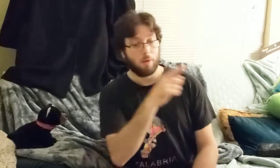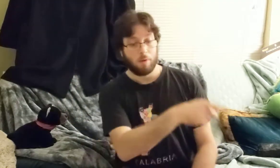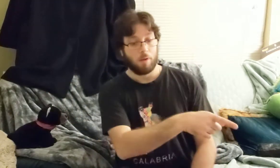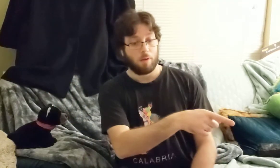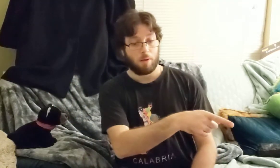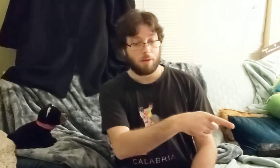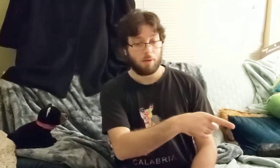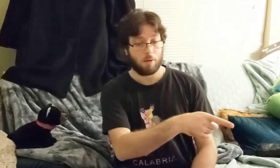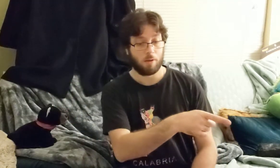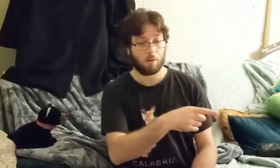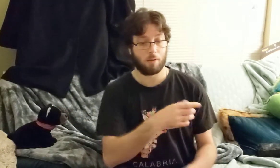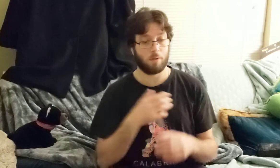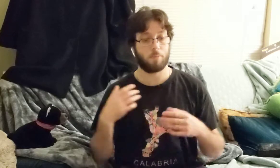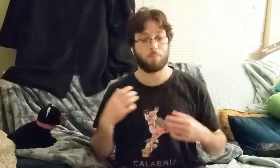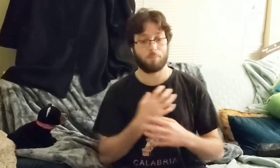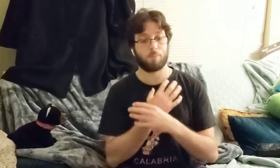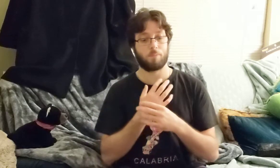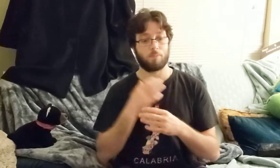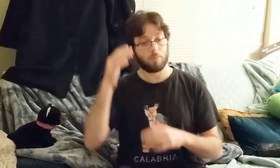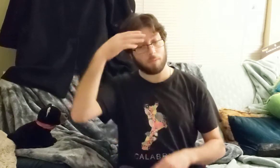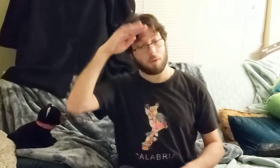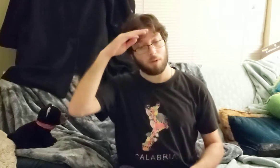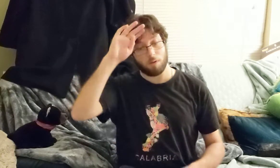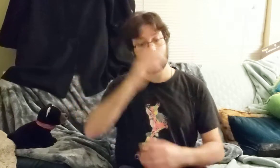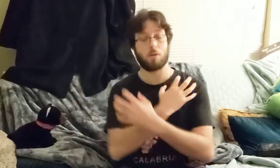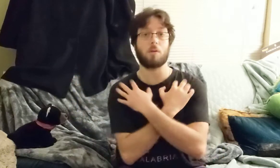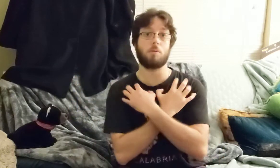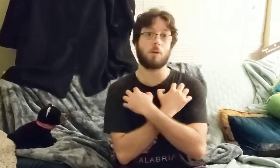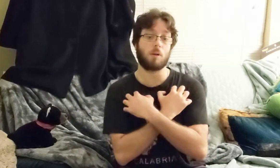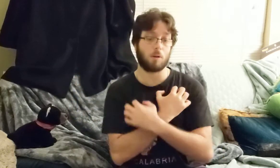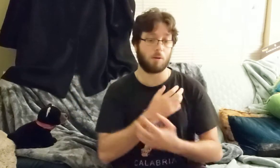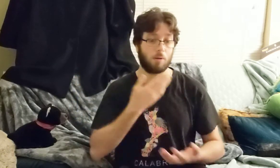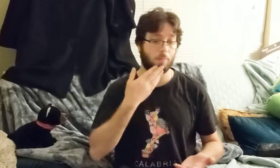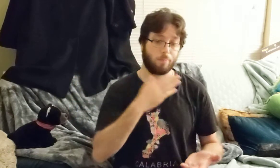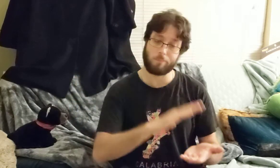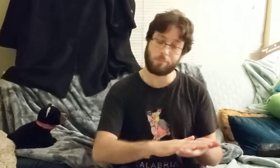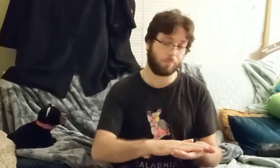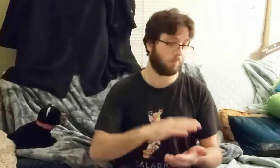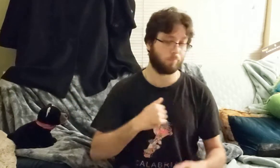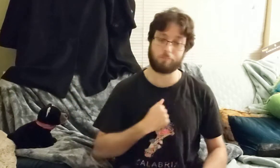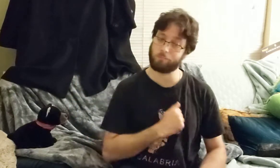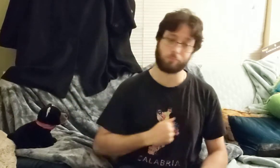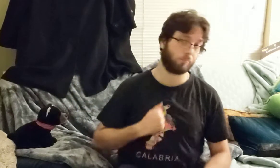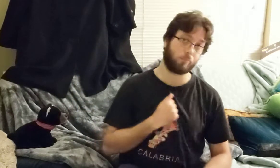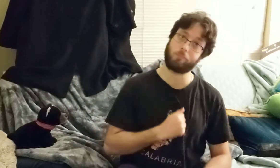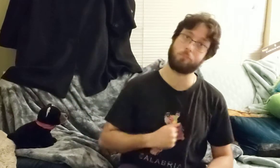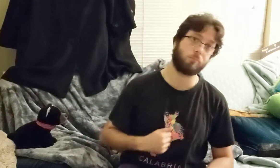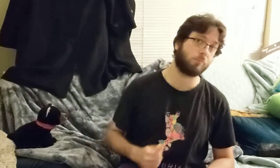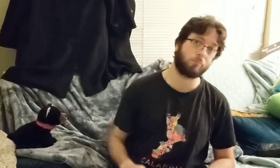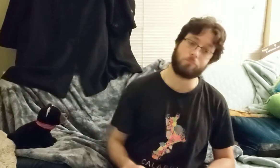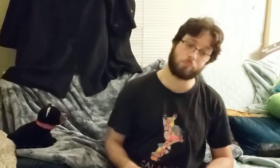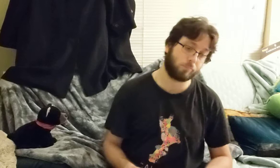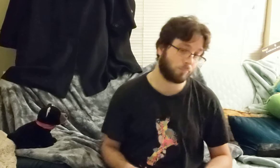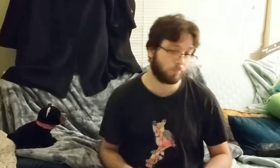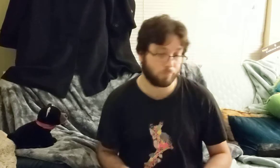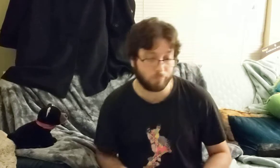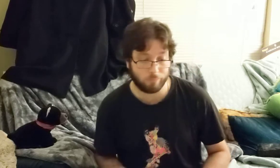IX-irish-bear IRISH BEAR BAD SORRY